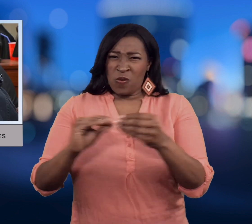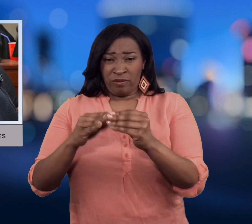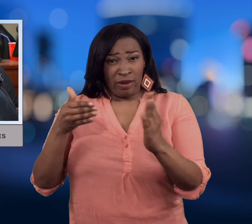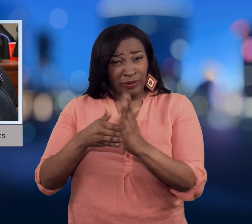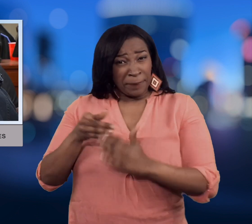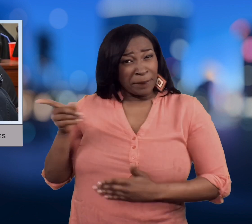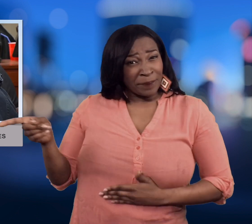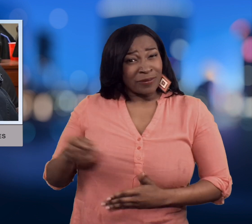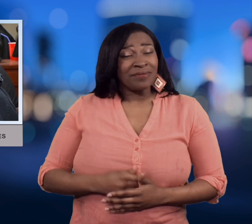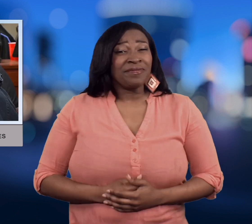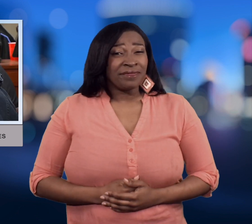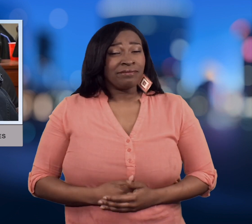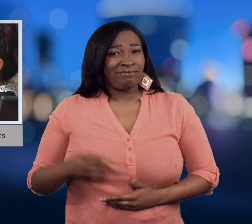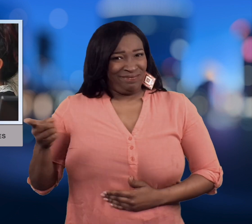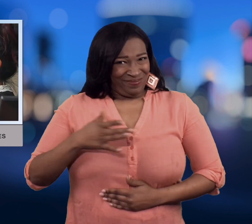being sexually assaulted by Nassar.